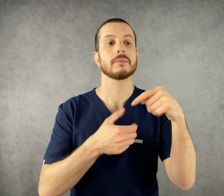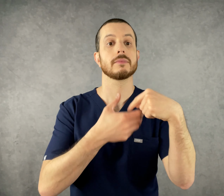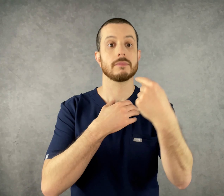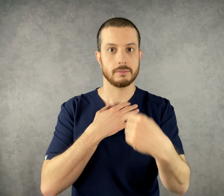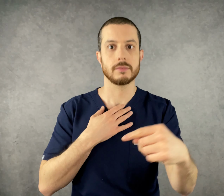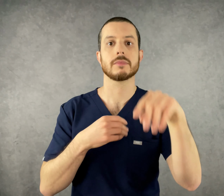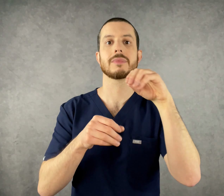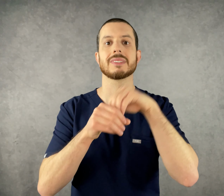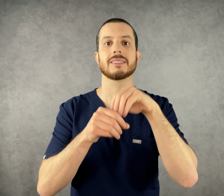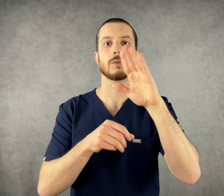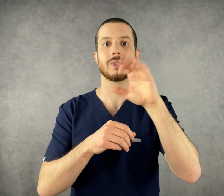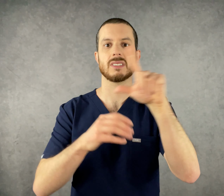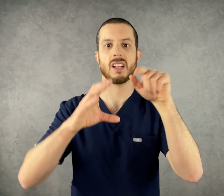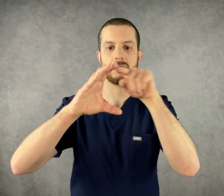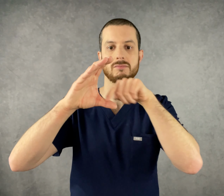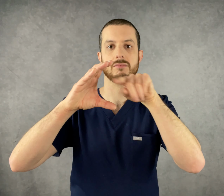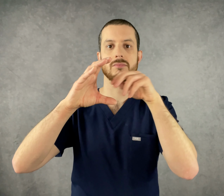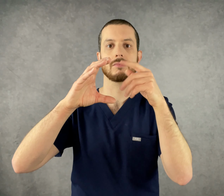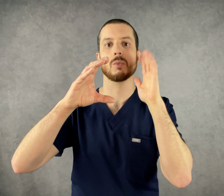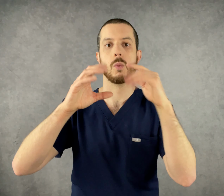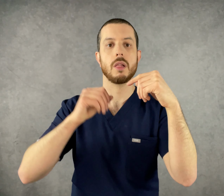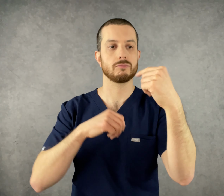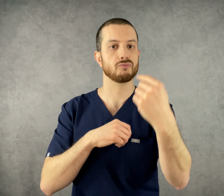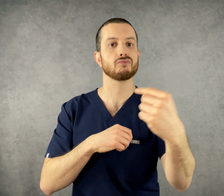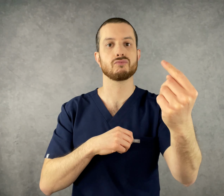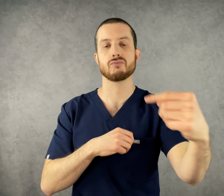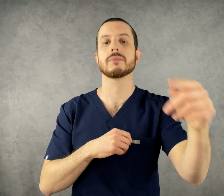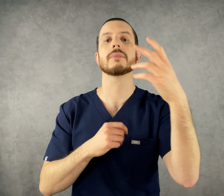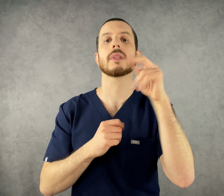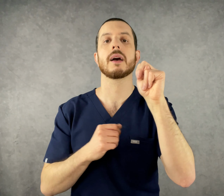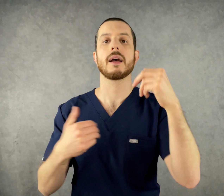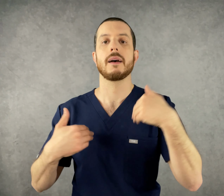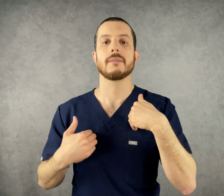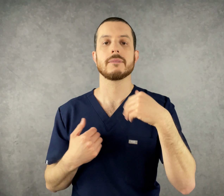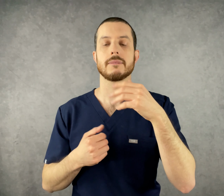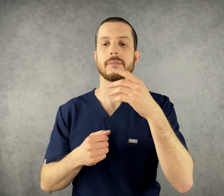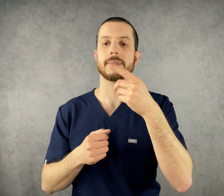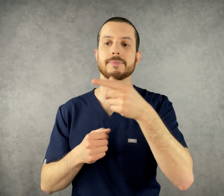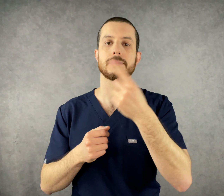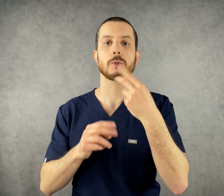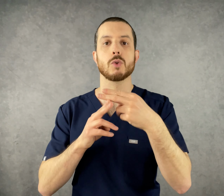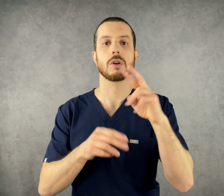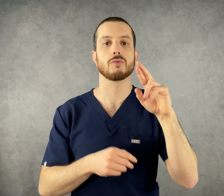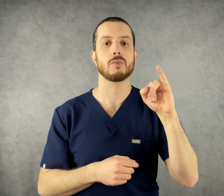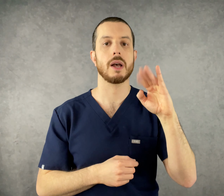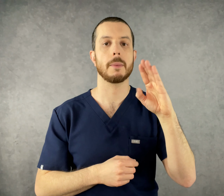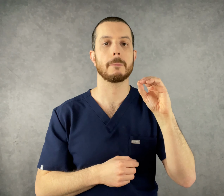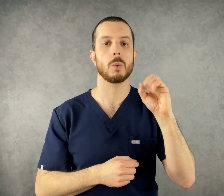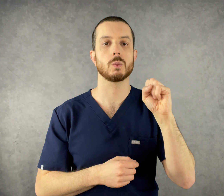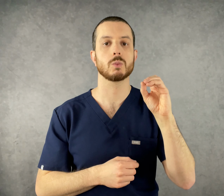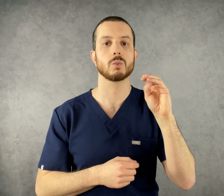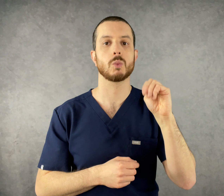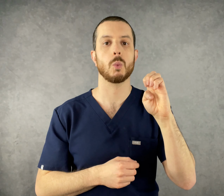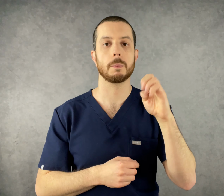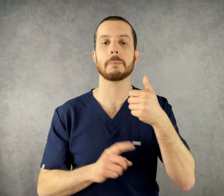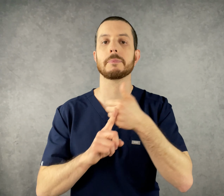It will travel to the space inside your cell. Then thee's something called a ribosome